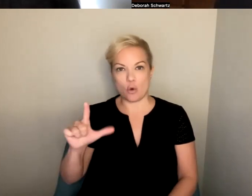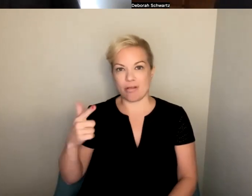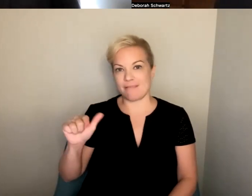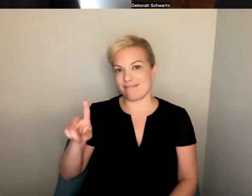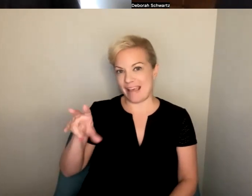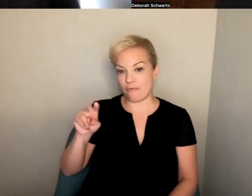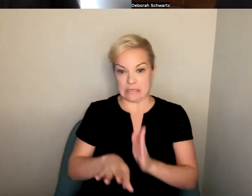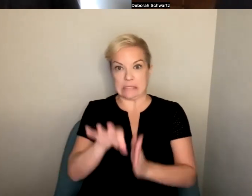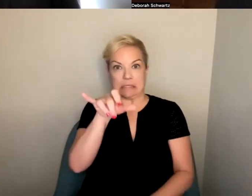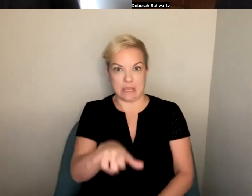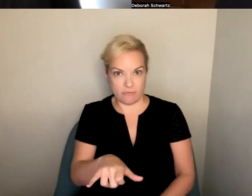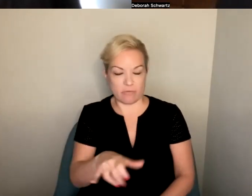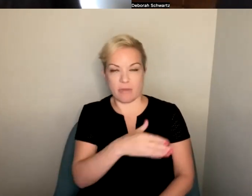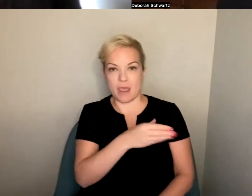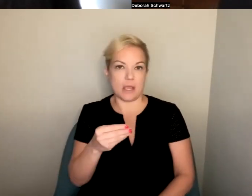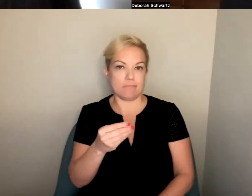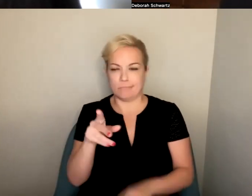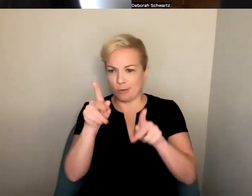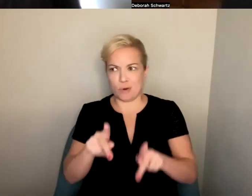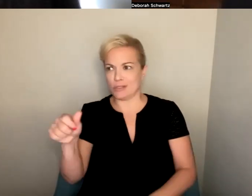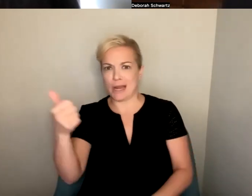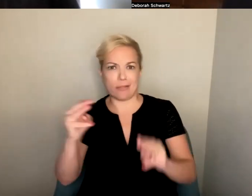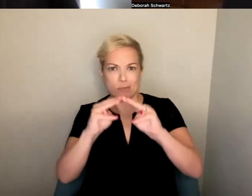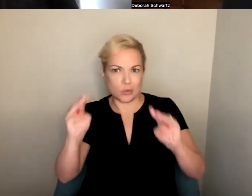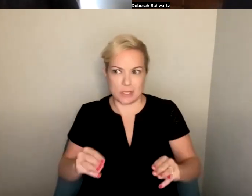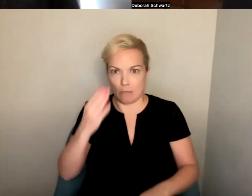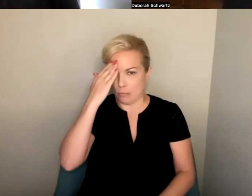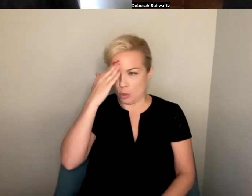somebody at a museum that knew about it, it was an unpublished manuscript, it was a Seneca